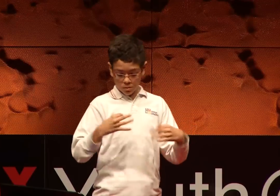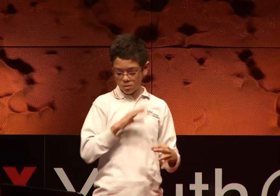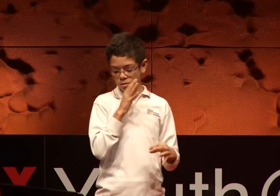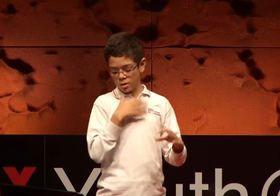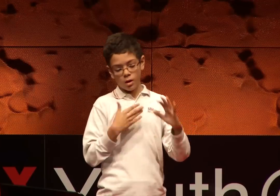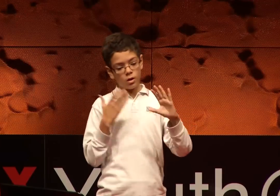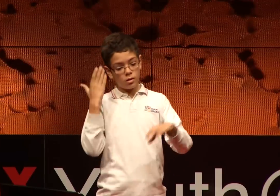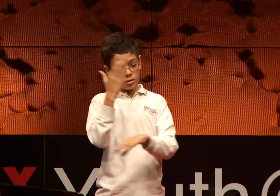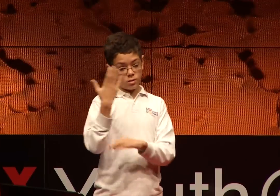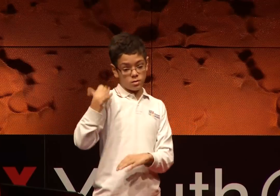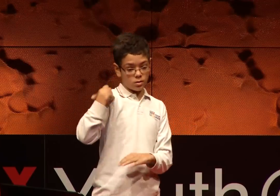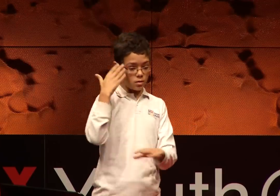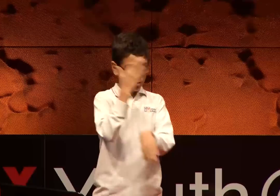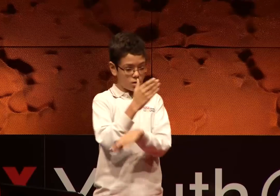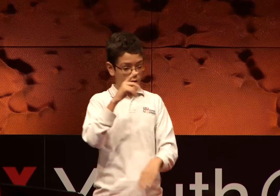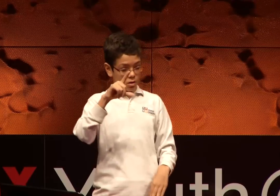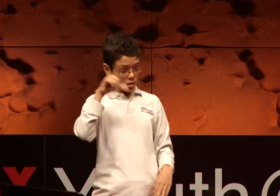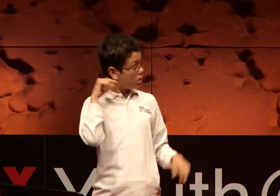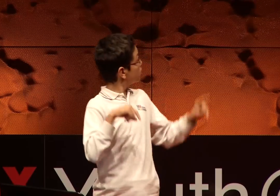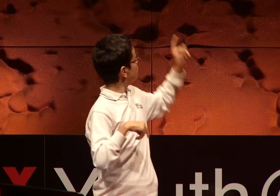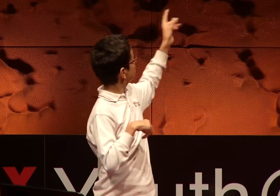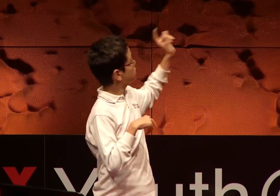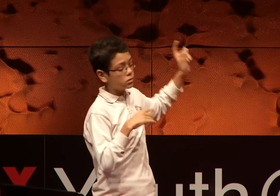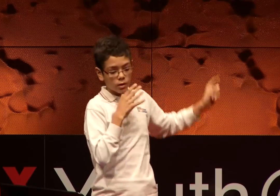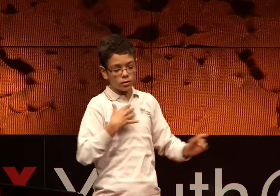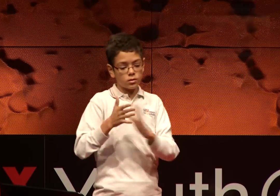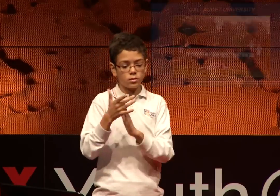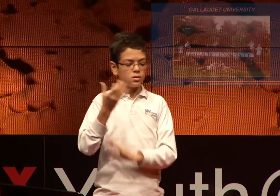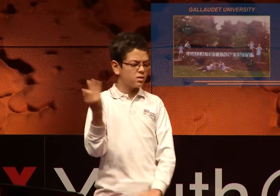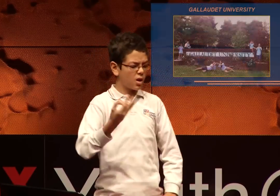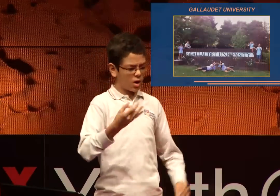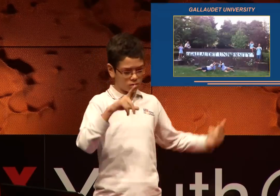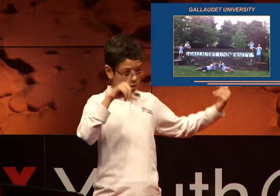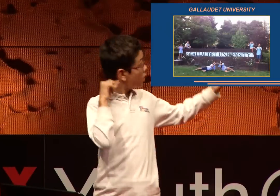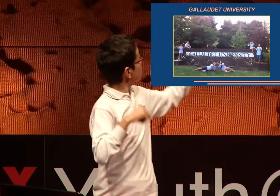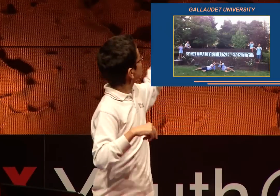Now that I have told you about my life in general, I am going to tell you about my experience at Gallaudet.